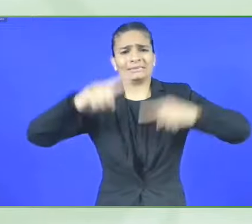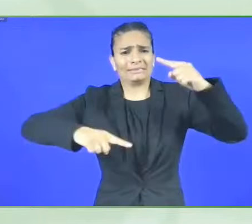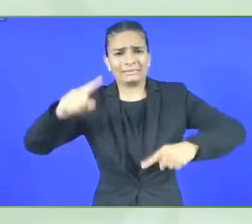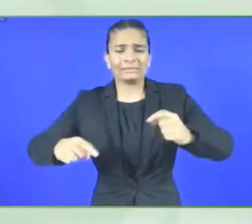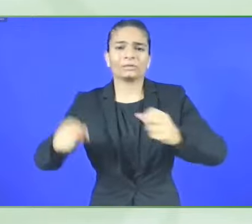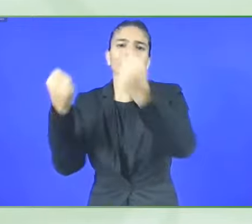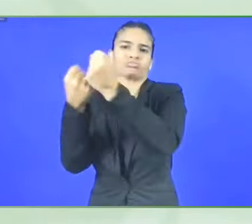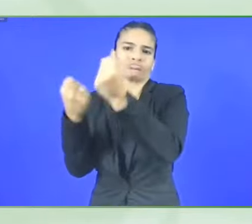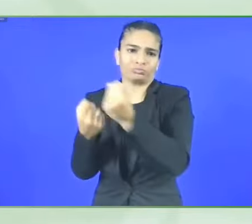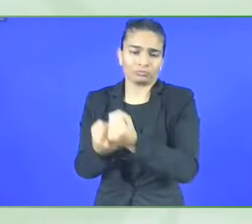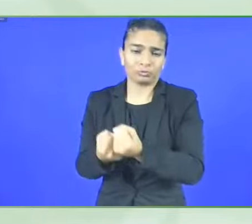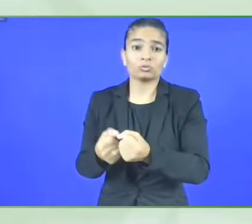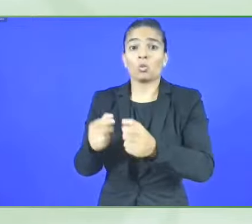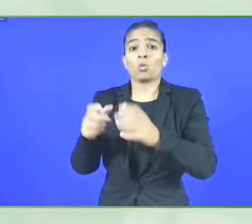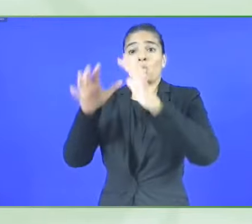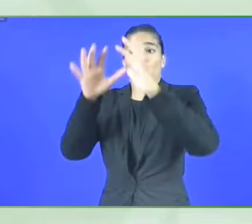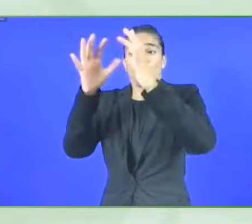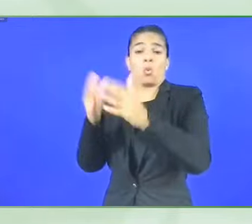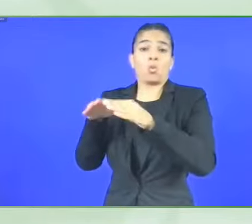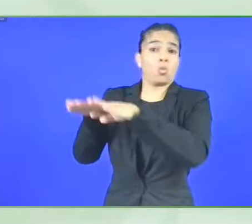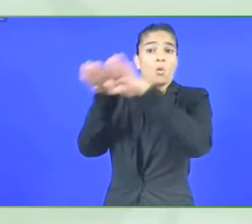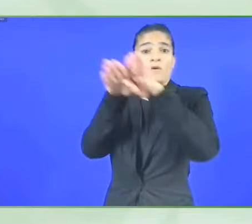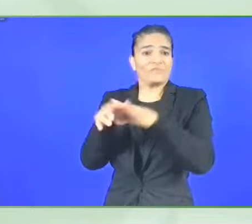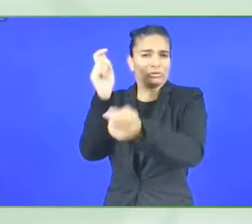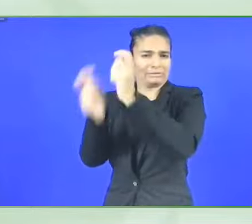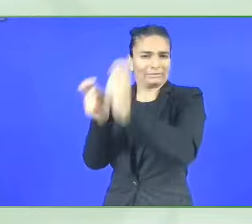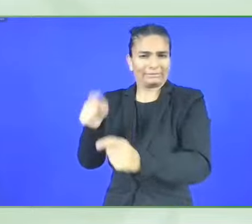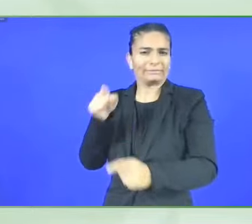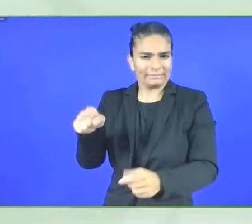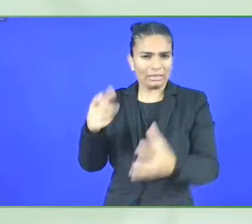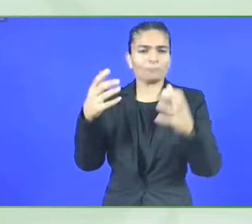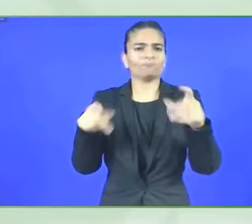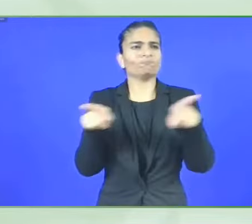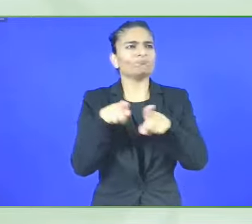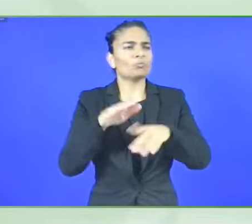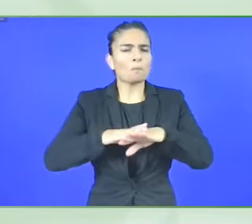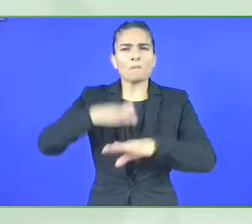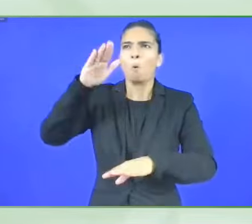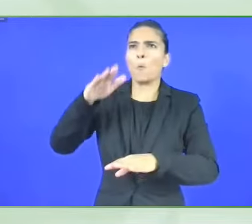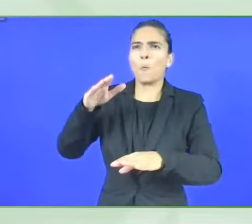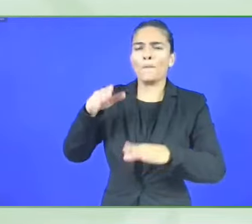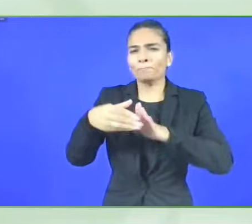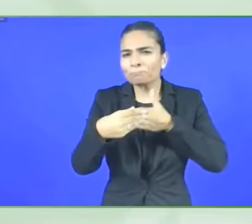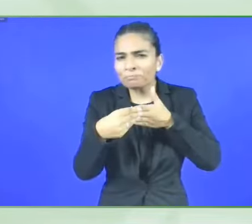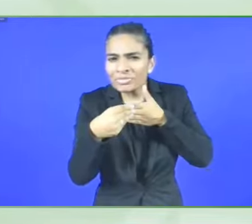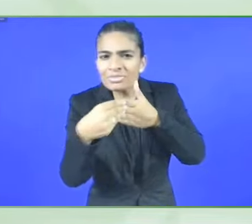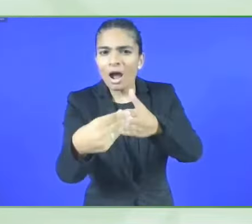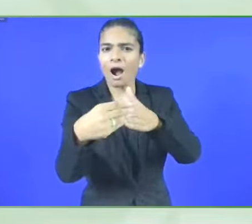Design and how can we understand the concept?